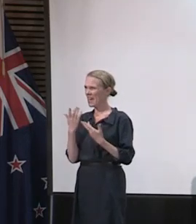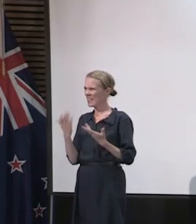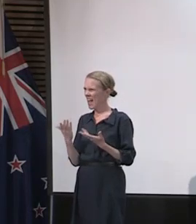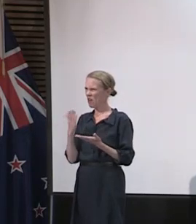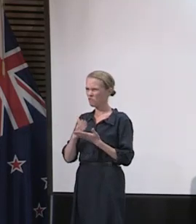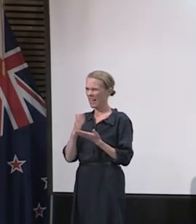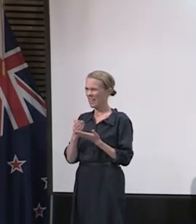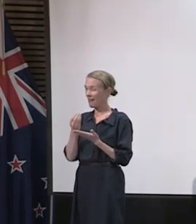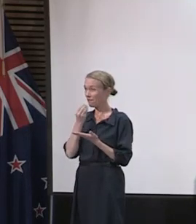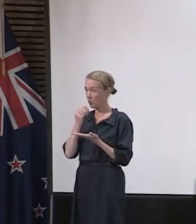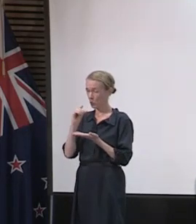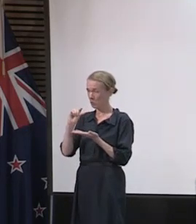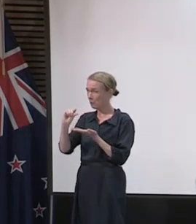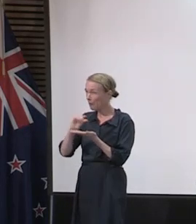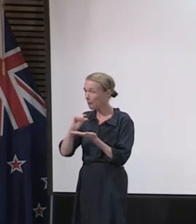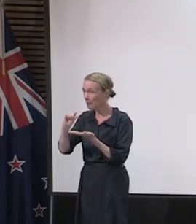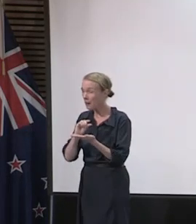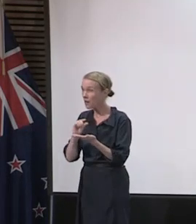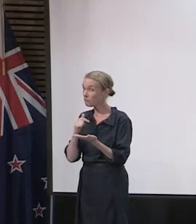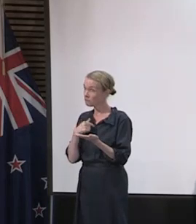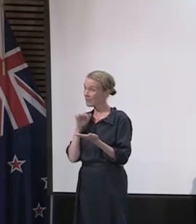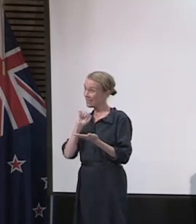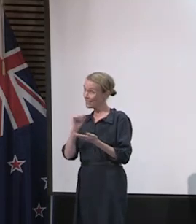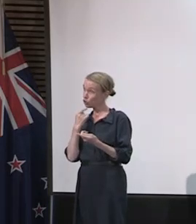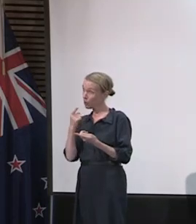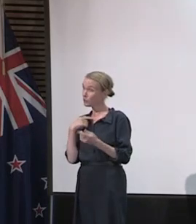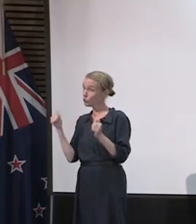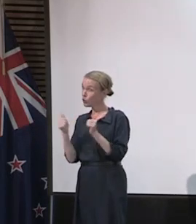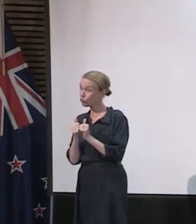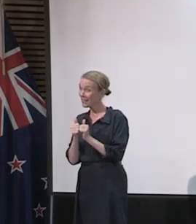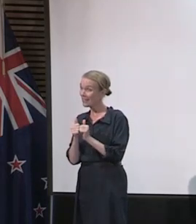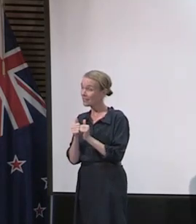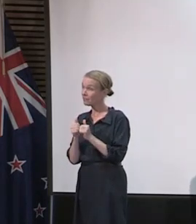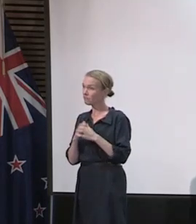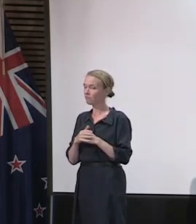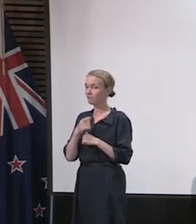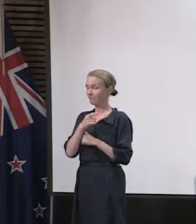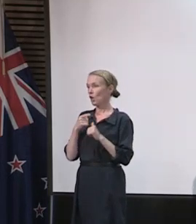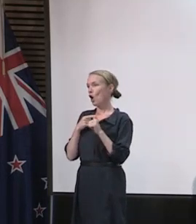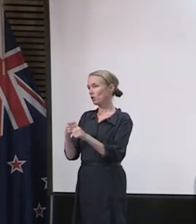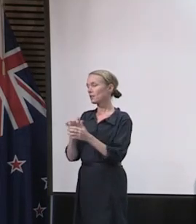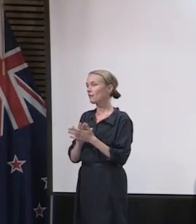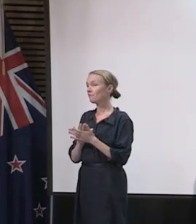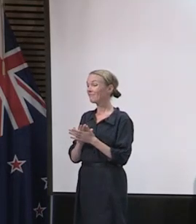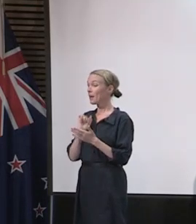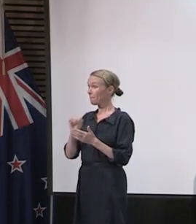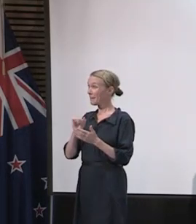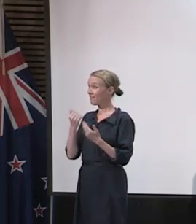that's why all they are getting is baked beans from I haven't